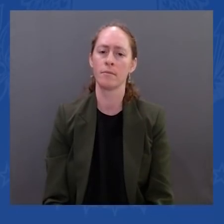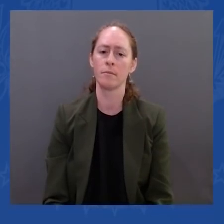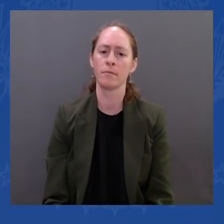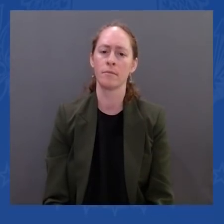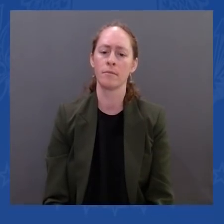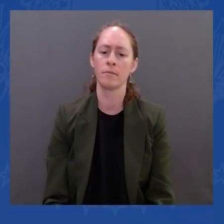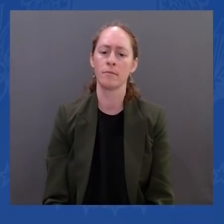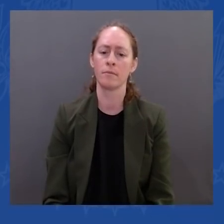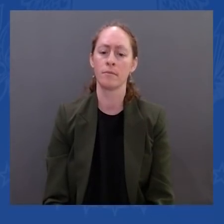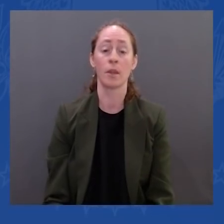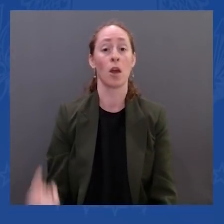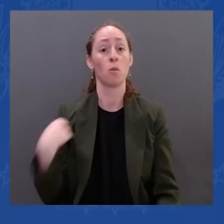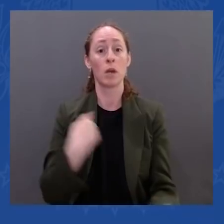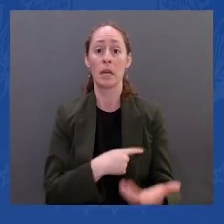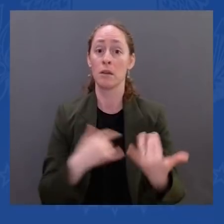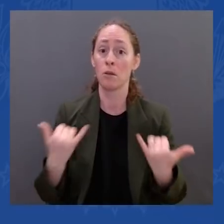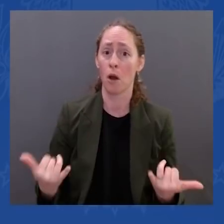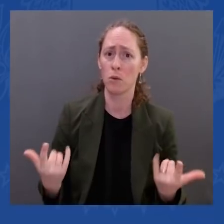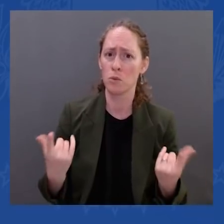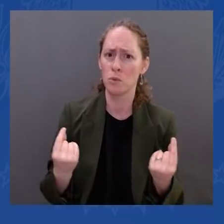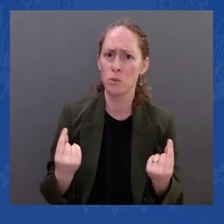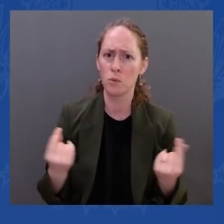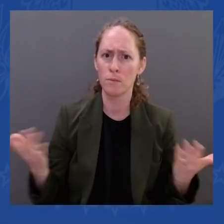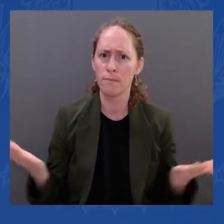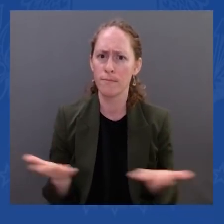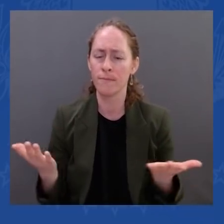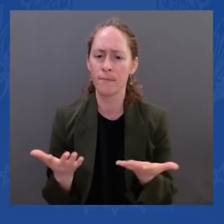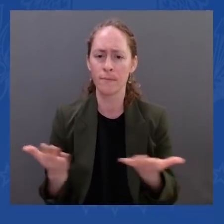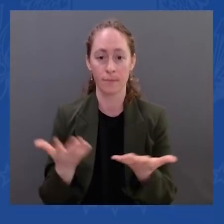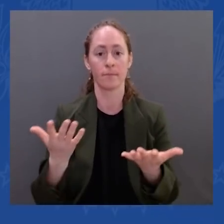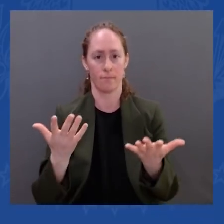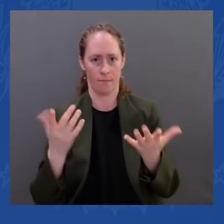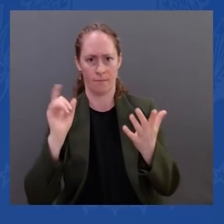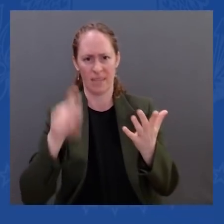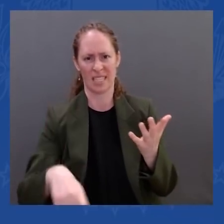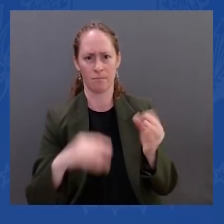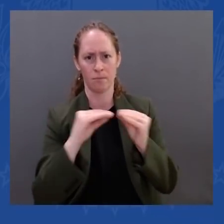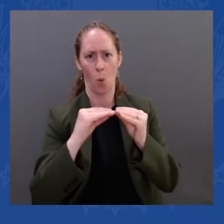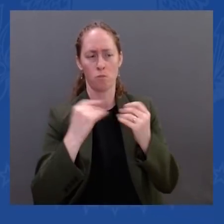our defense capability, and United States is the only ally for Japan.